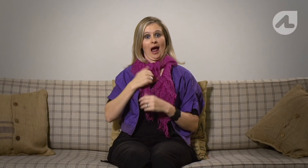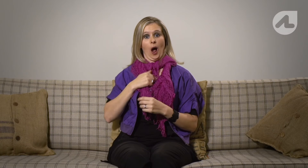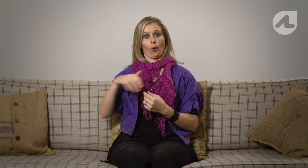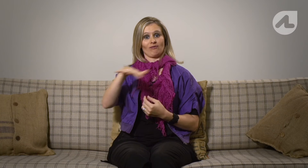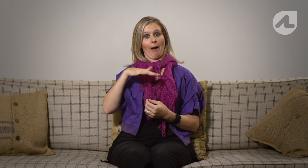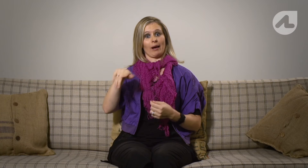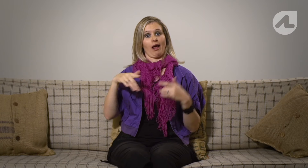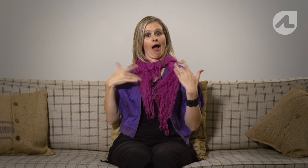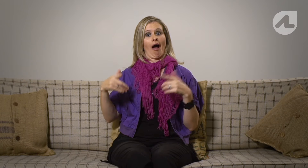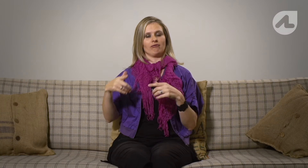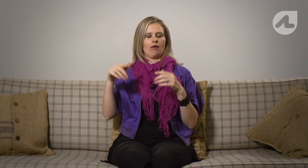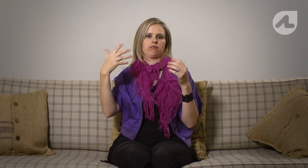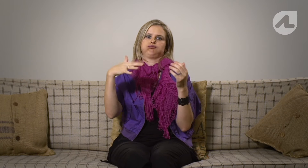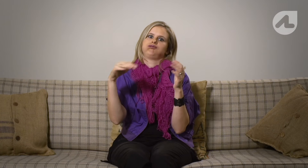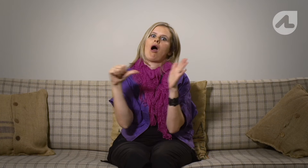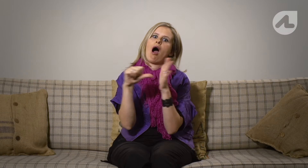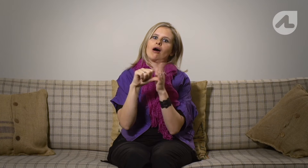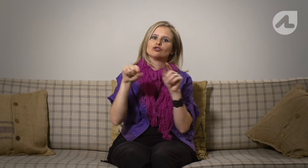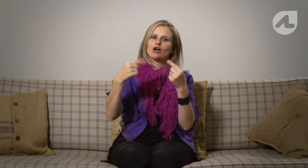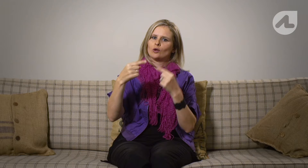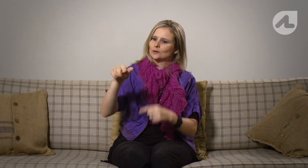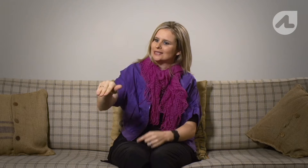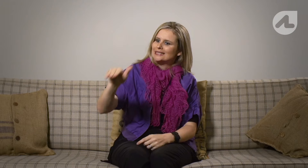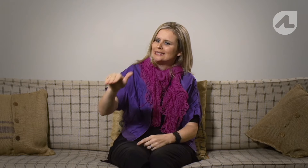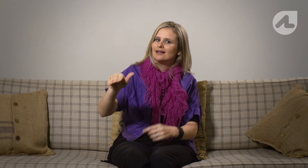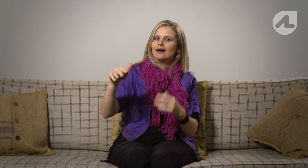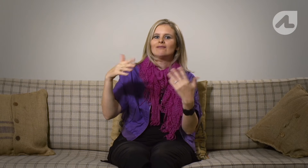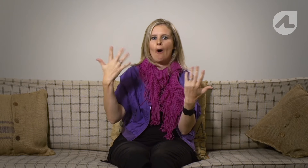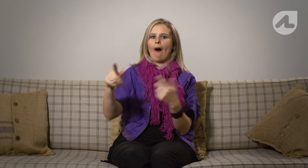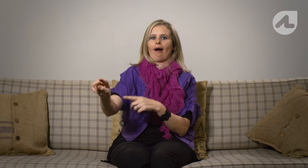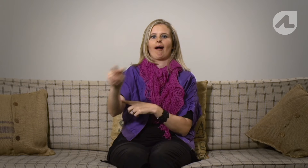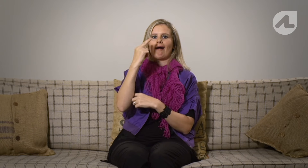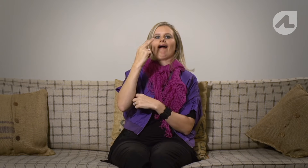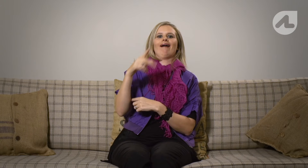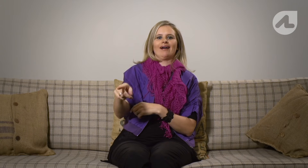In our family life it can be really difficult to get Adrian's attention or to get him to look at us.